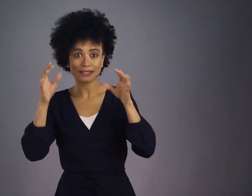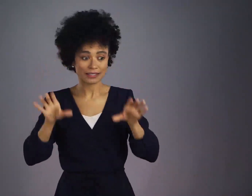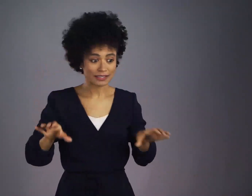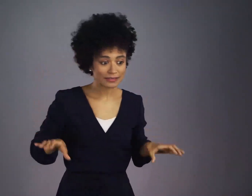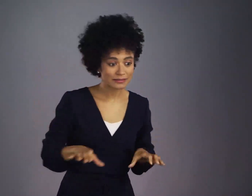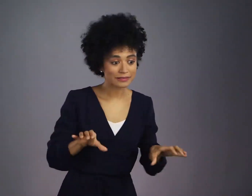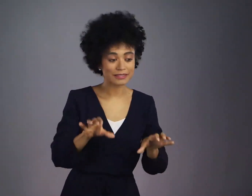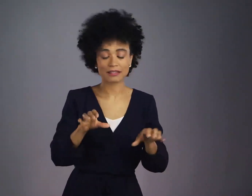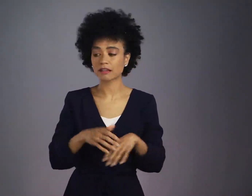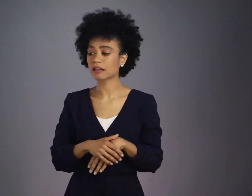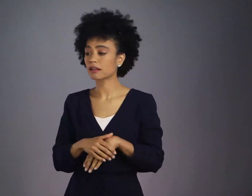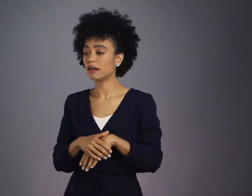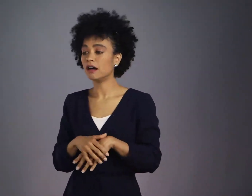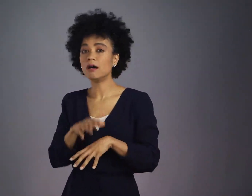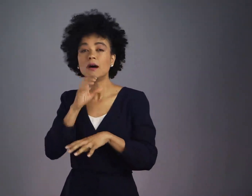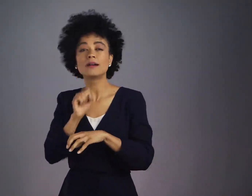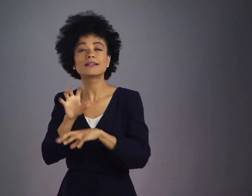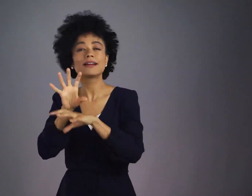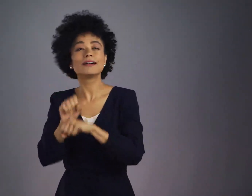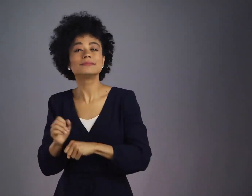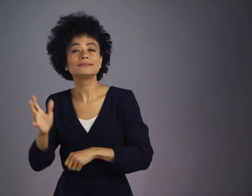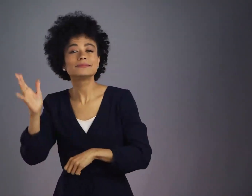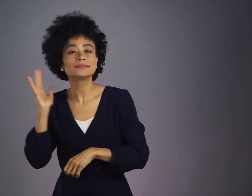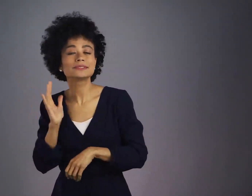His ways of thinking and doing are the habits of years.